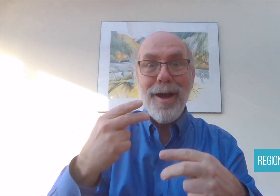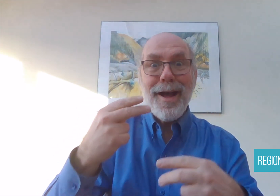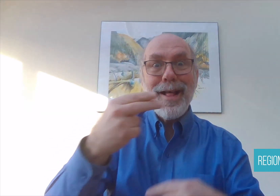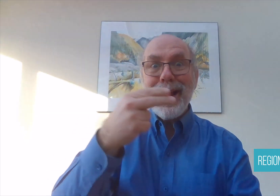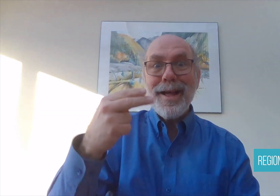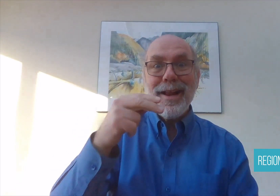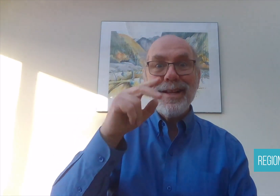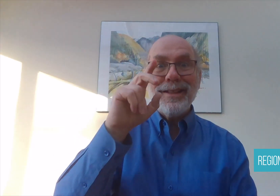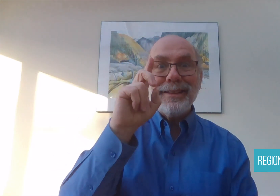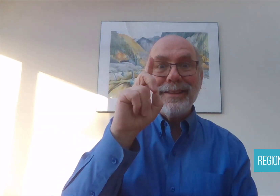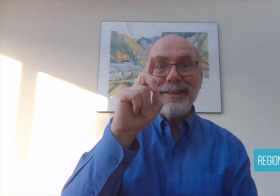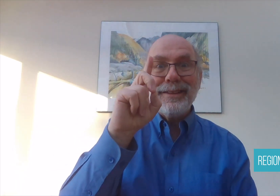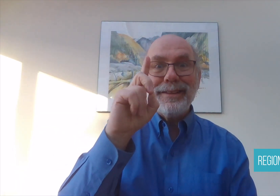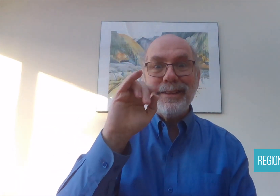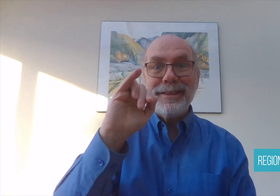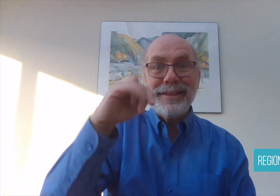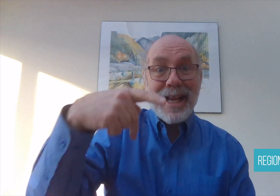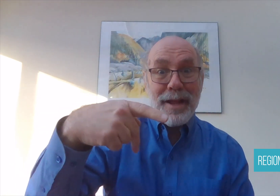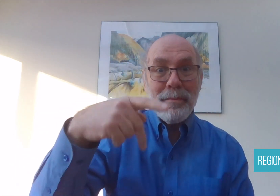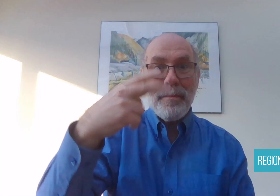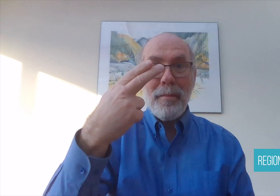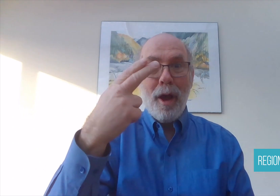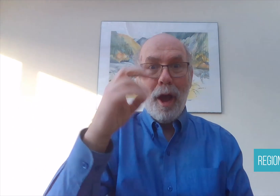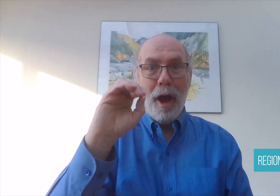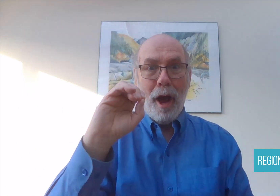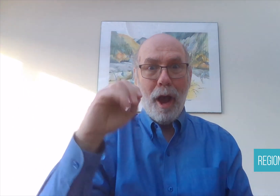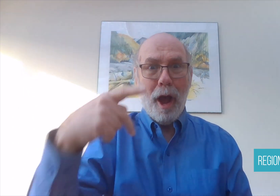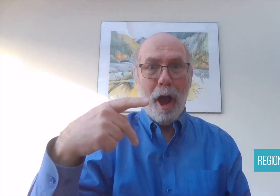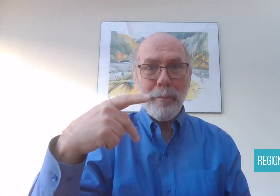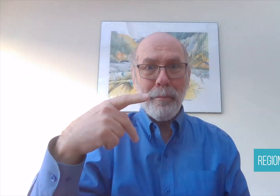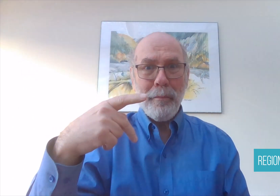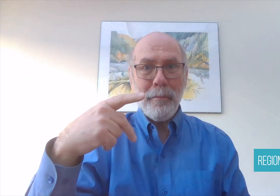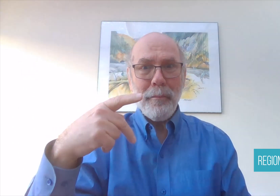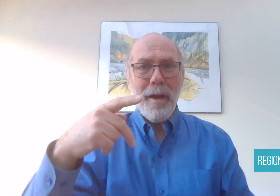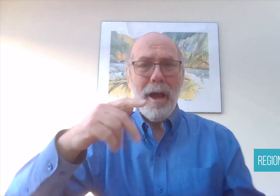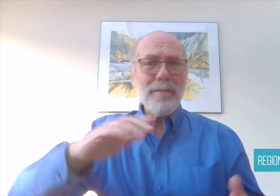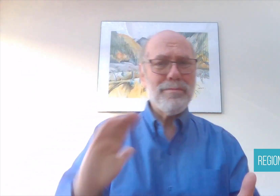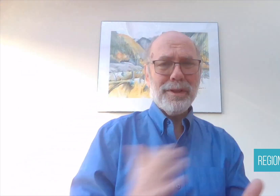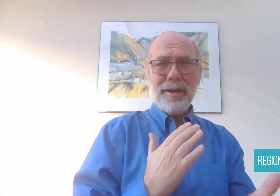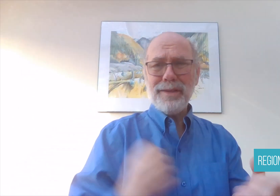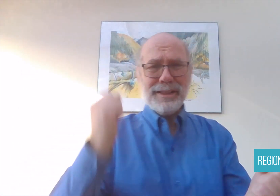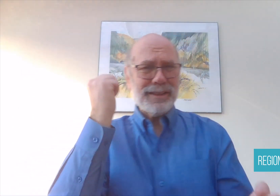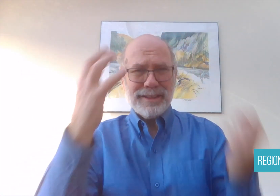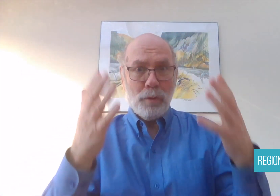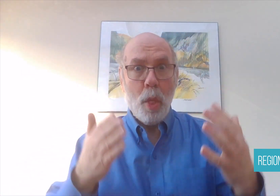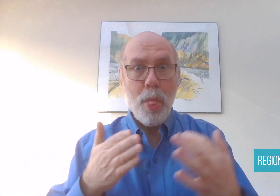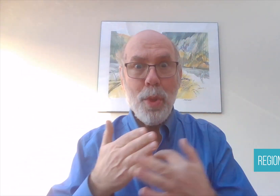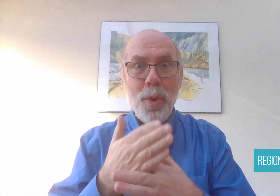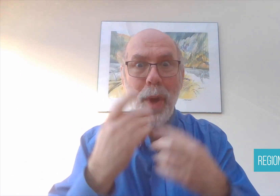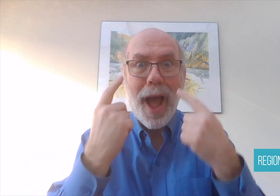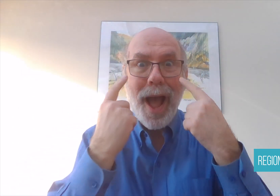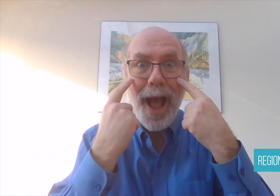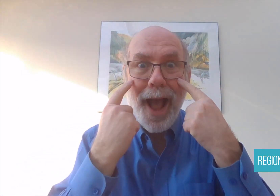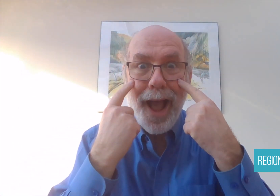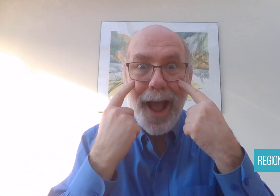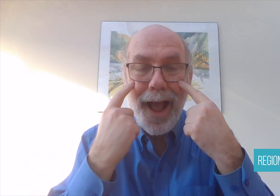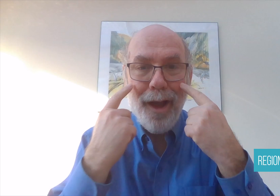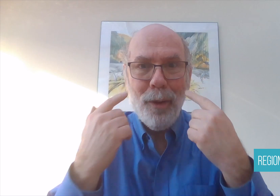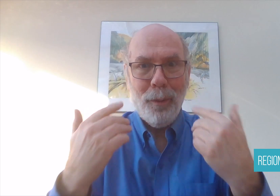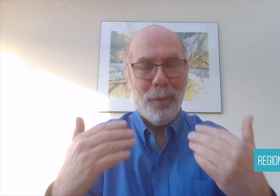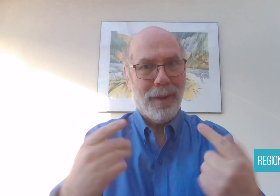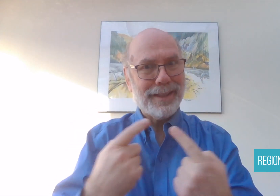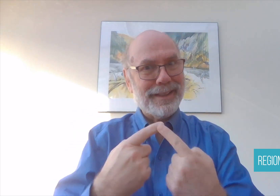which means Hip Hop through Deaf eyes. It’s unique!